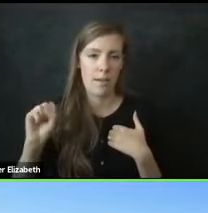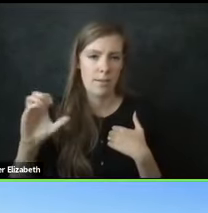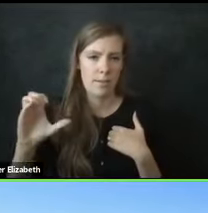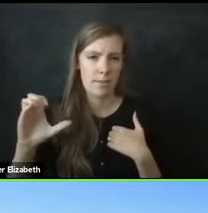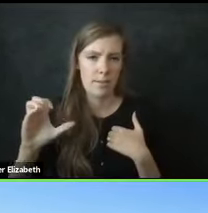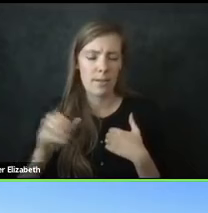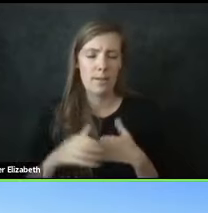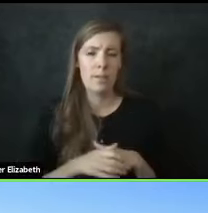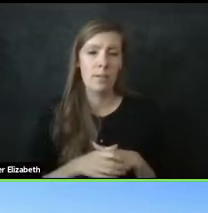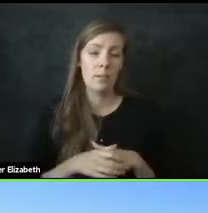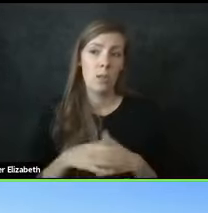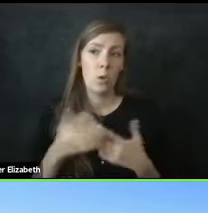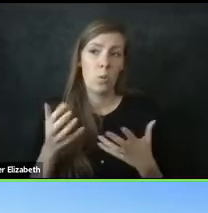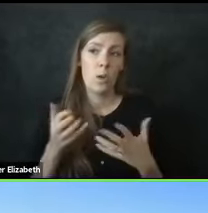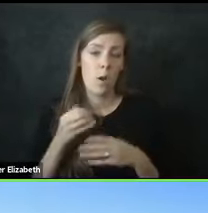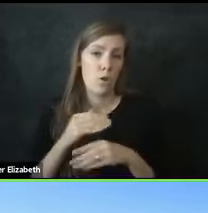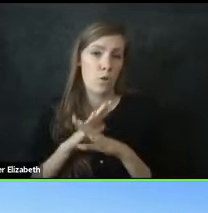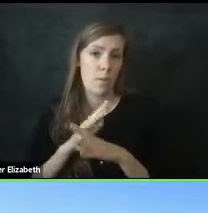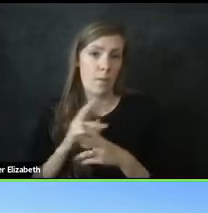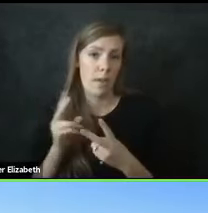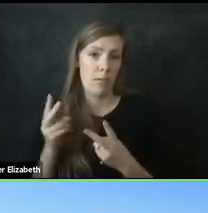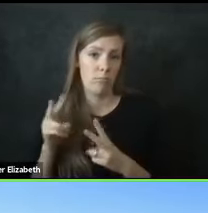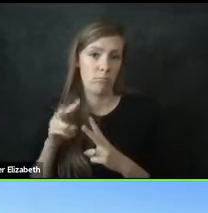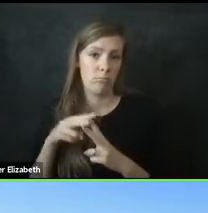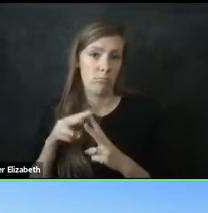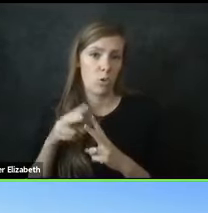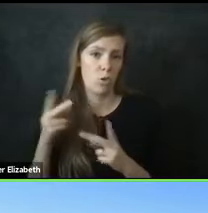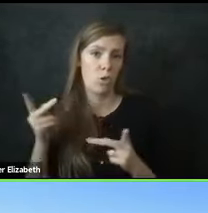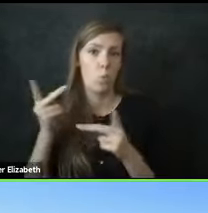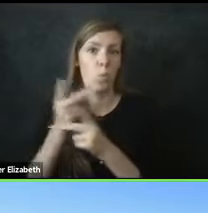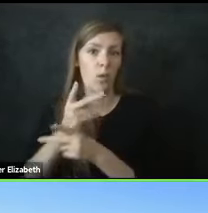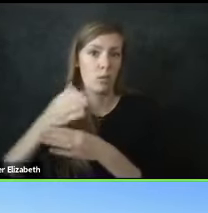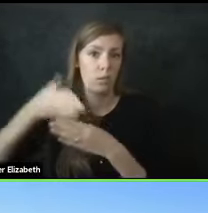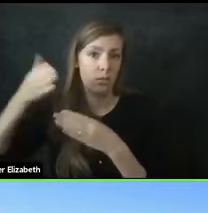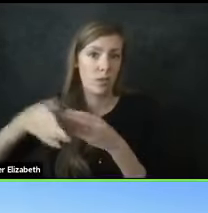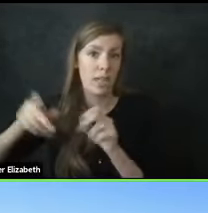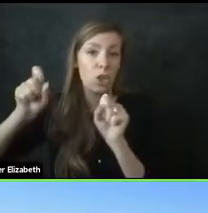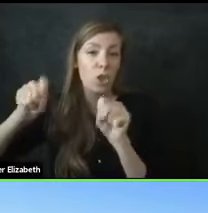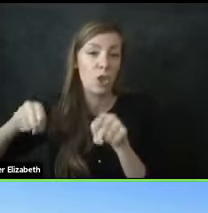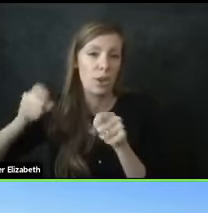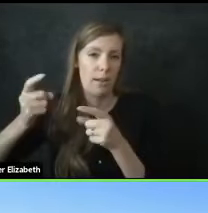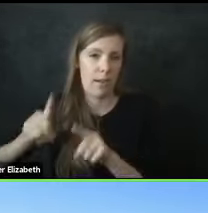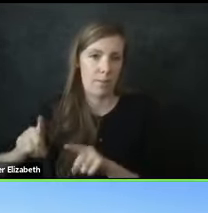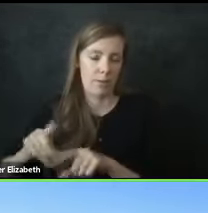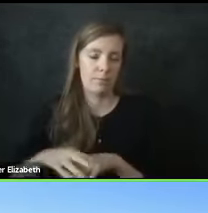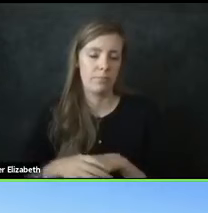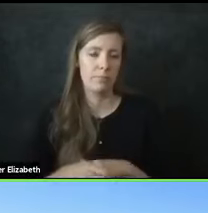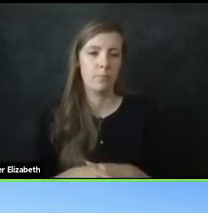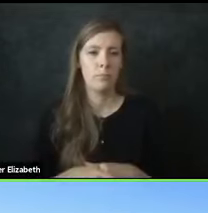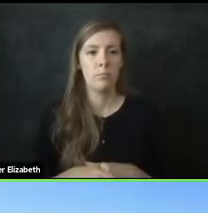We certainly want to prevent those worst outcomes from happening. In addition, we know again that children